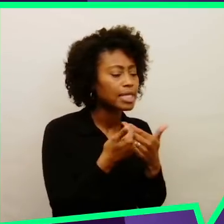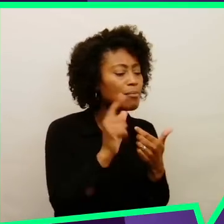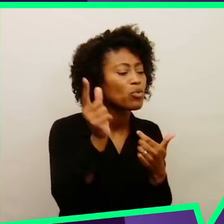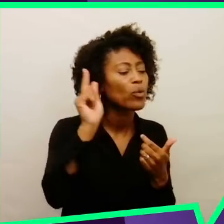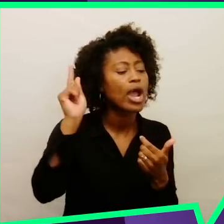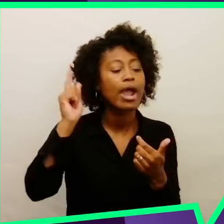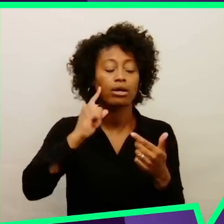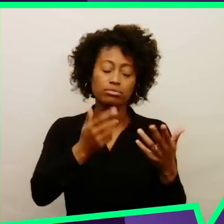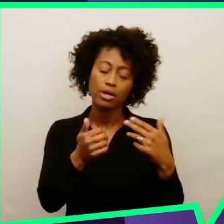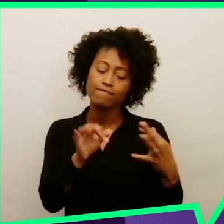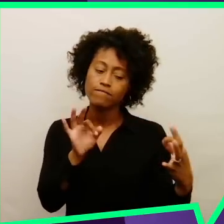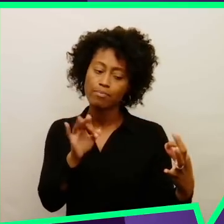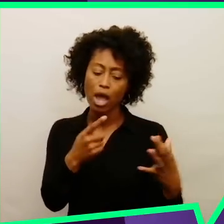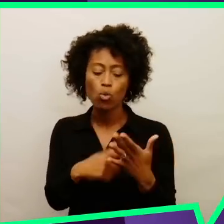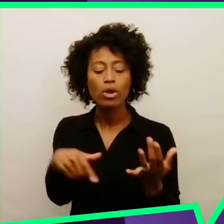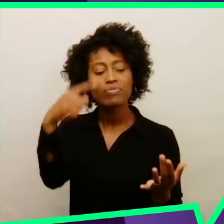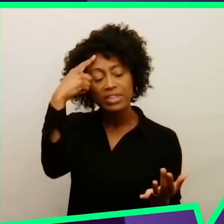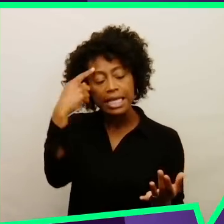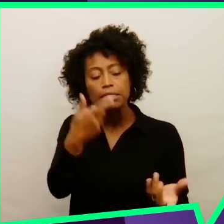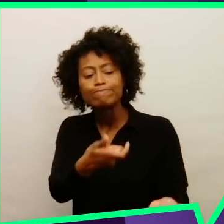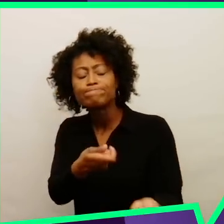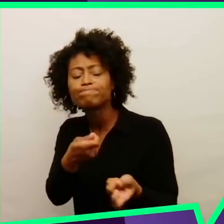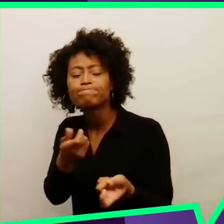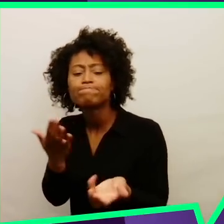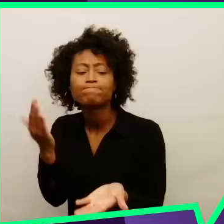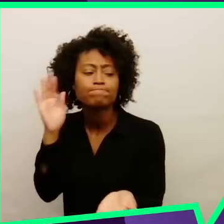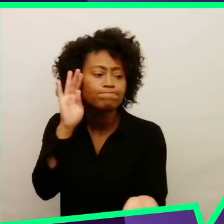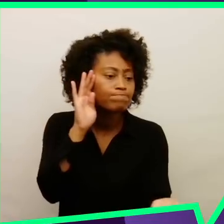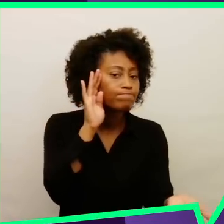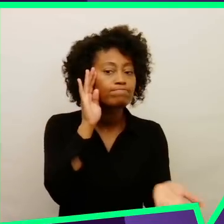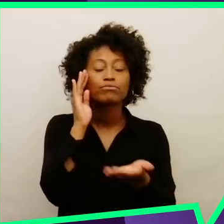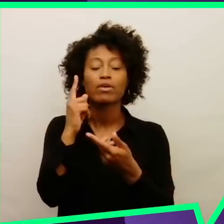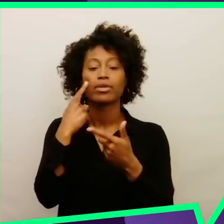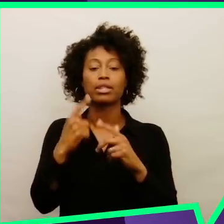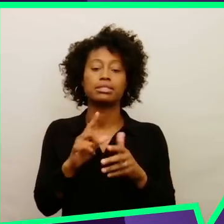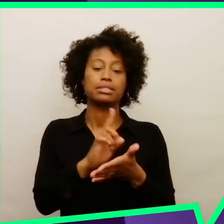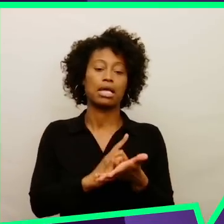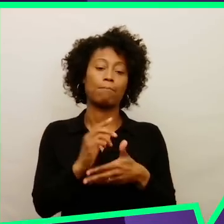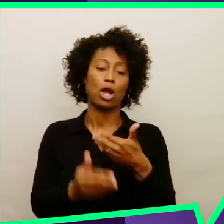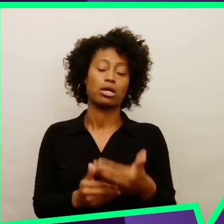From the very beginning to the very end, we're always trying to get in where our gamers are playing